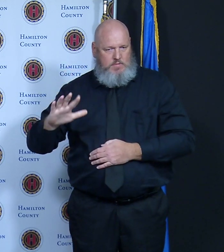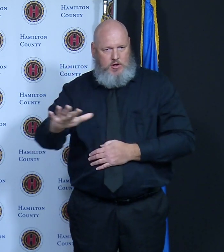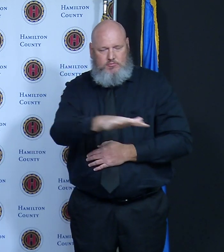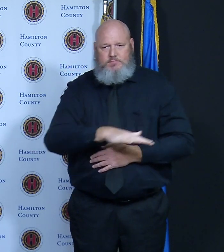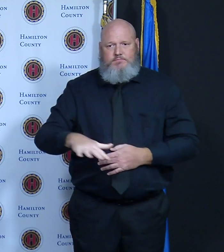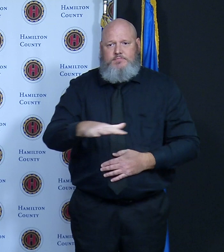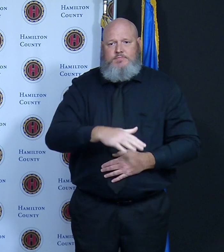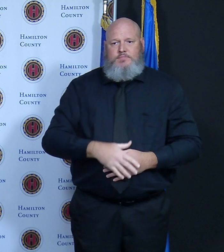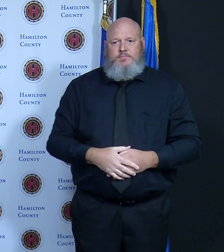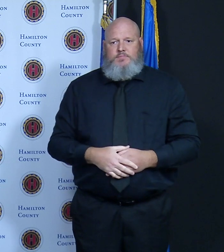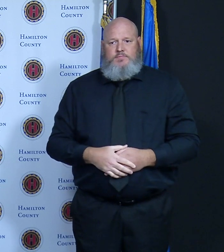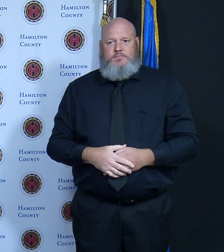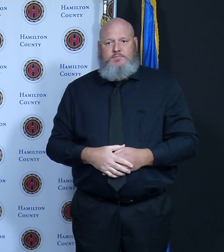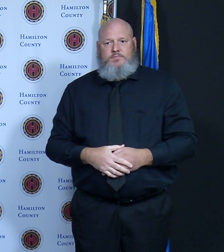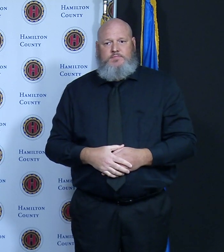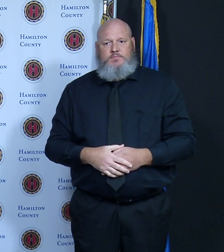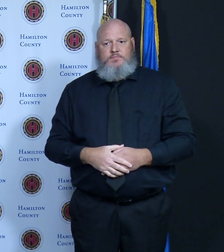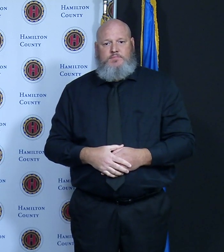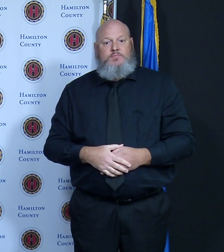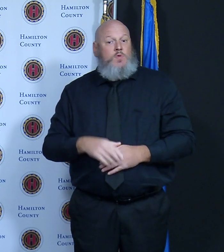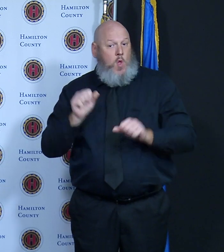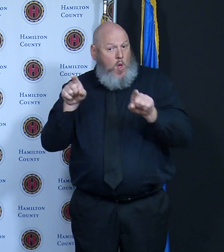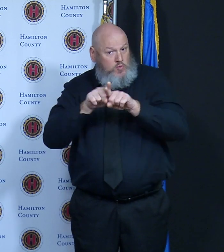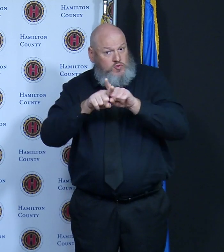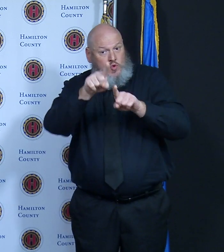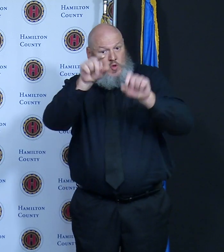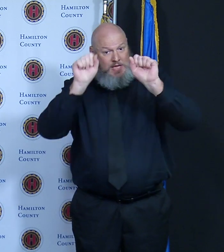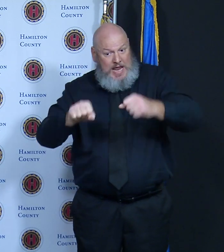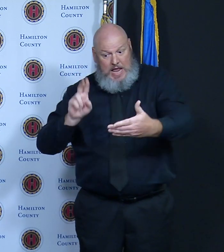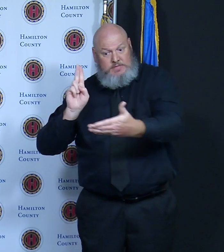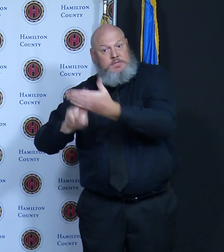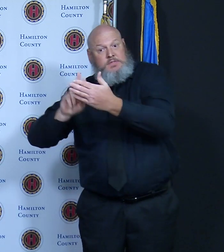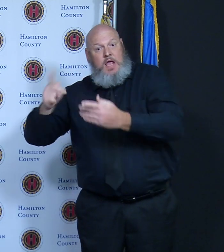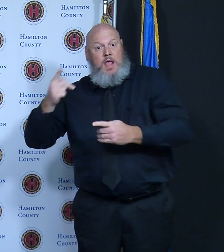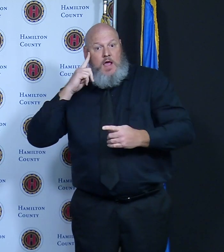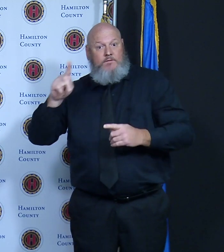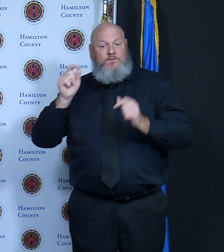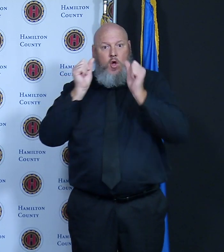well we continue to communicate to all of our communities in Hamilton County as